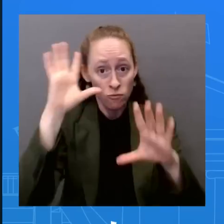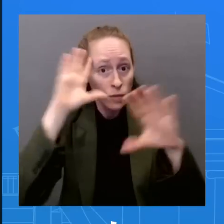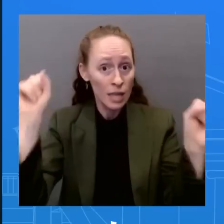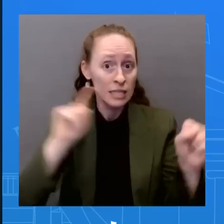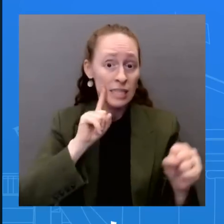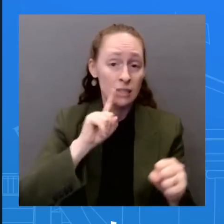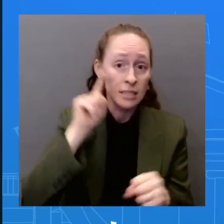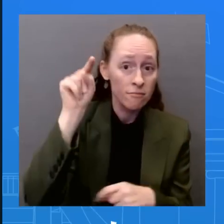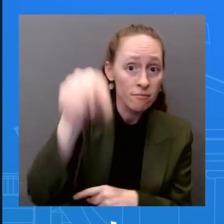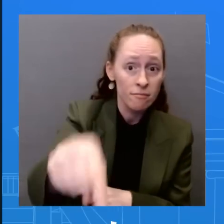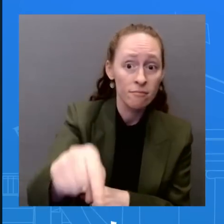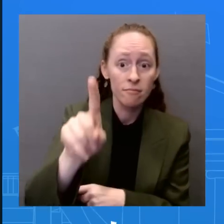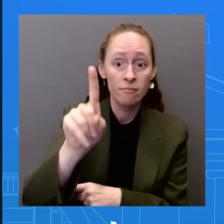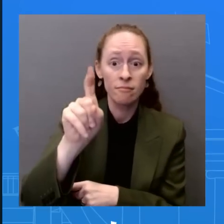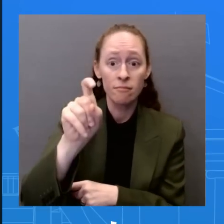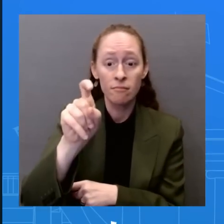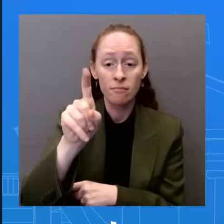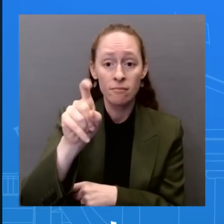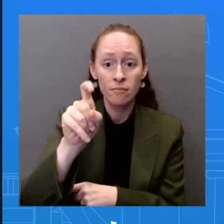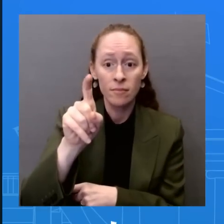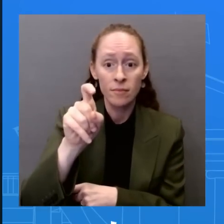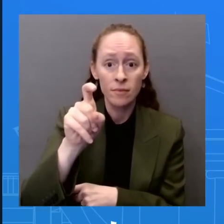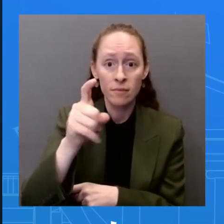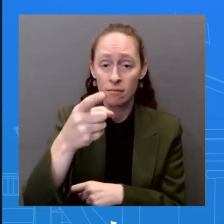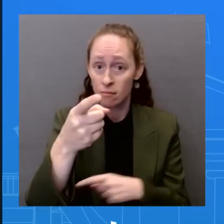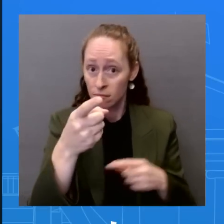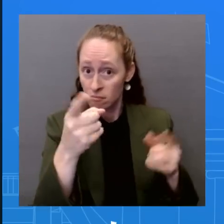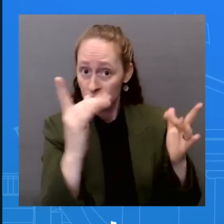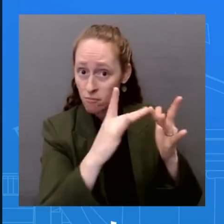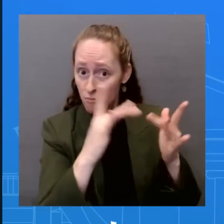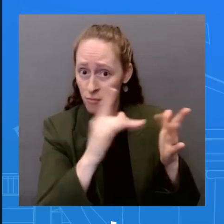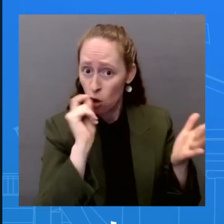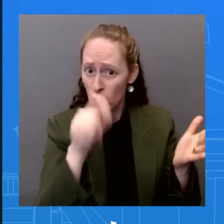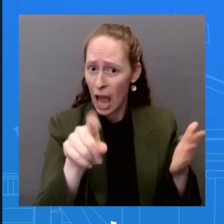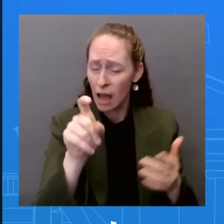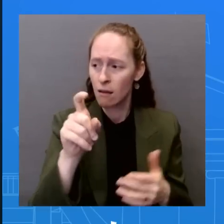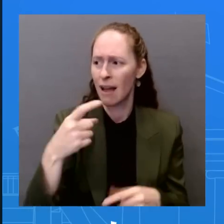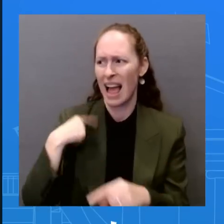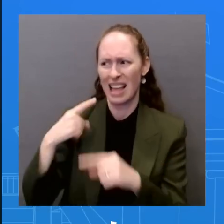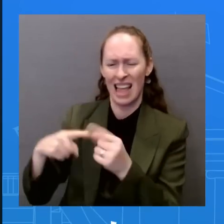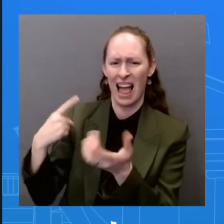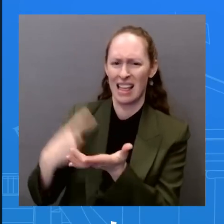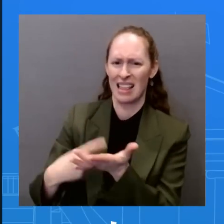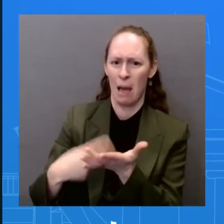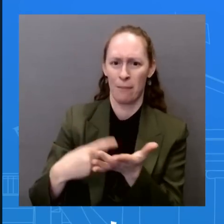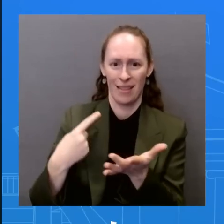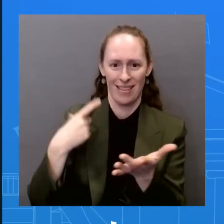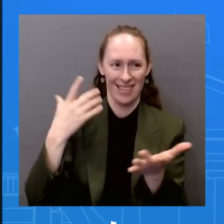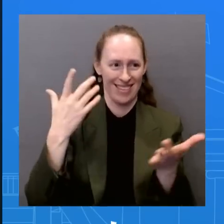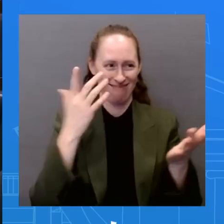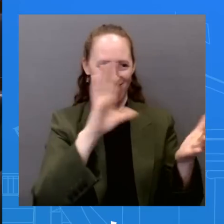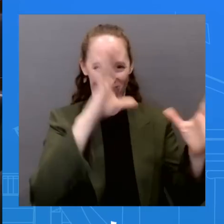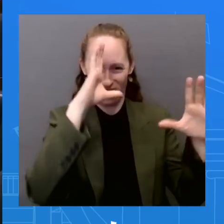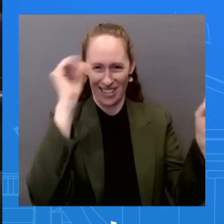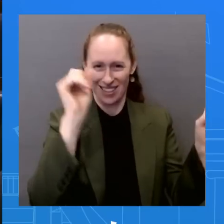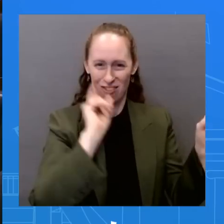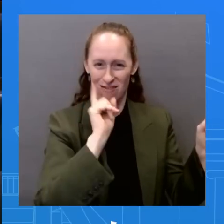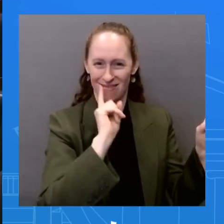to President Zelenskyy. We're not going to comment on his travel. That's for him -- that's for him to speak to. We're not going to speak to that. The Press: And did the White House invite President Macron